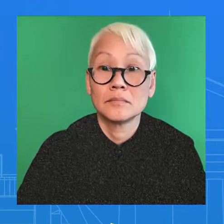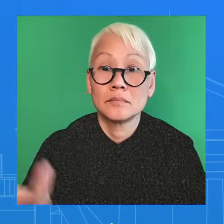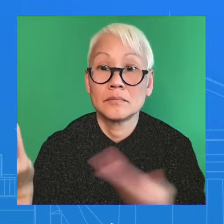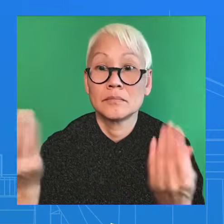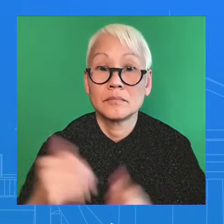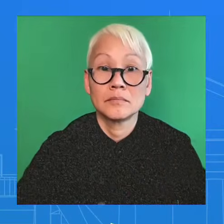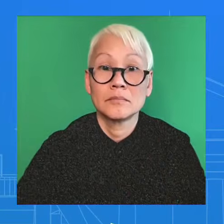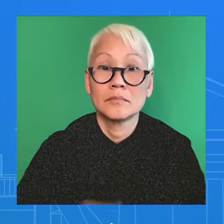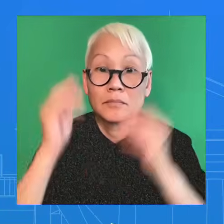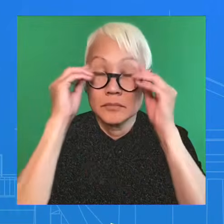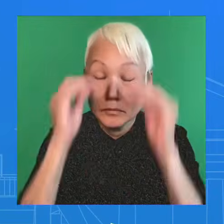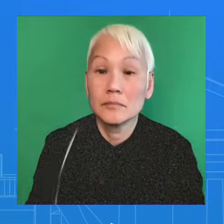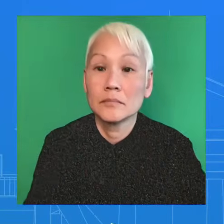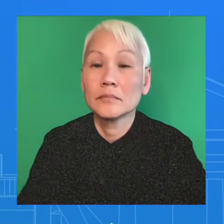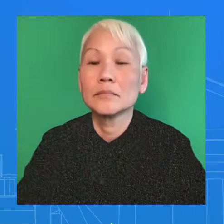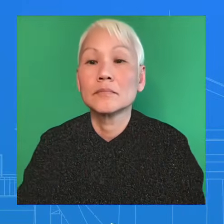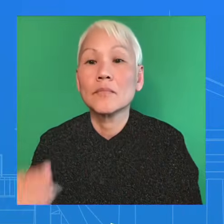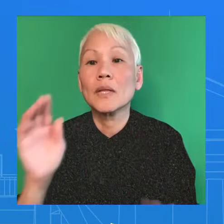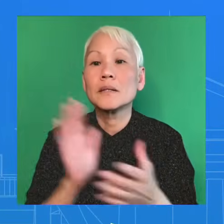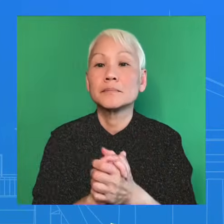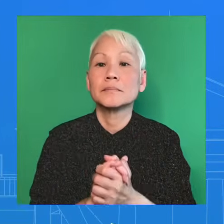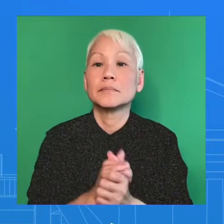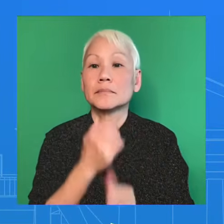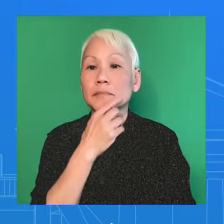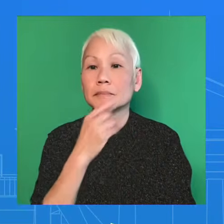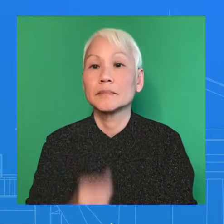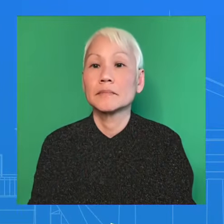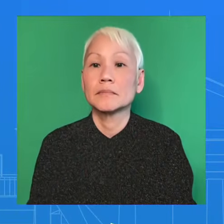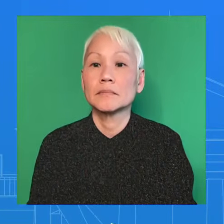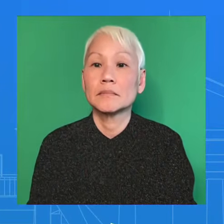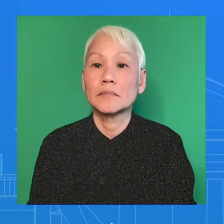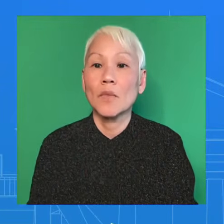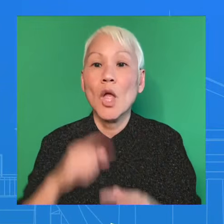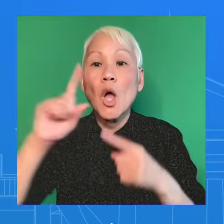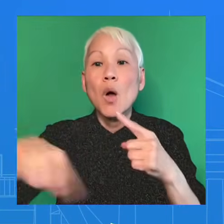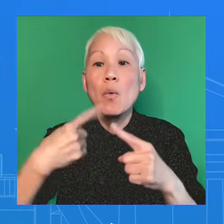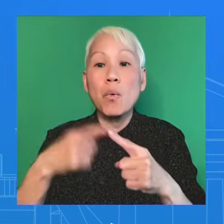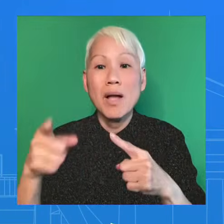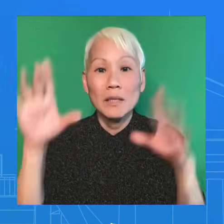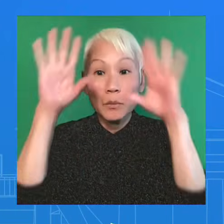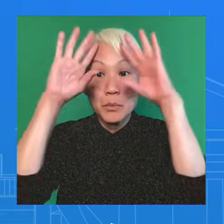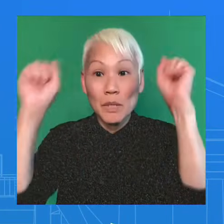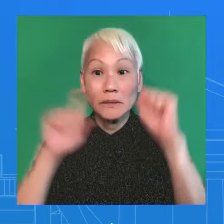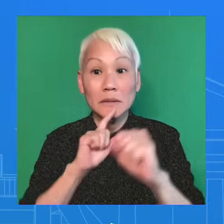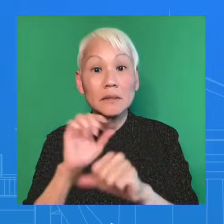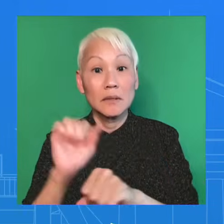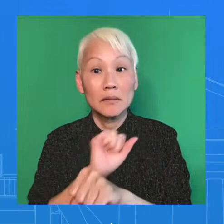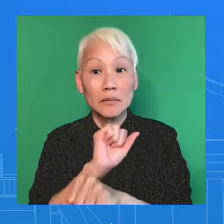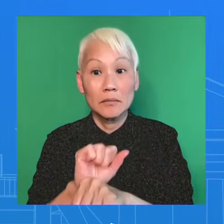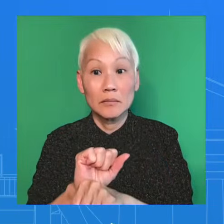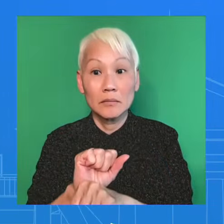At what point does the President pick up the phone, reach out directly with President Xi,